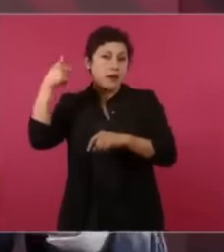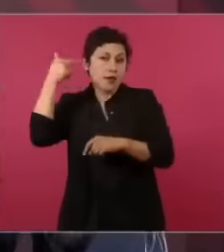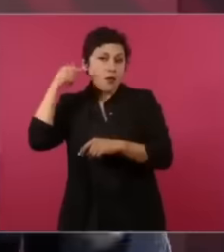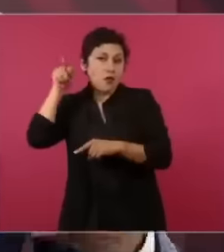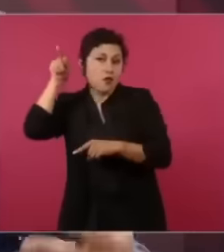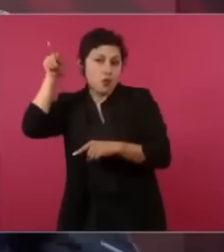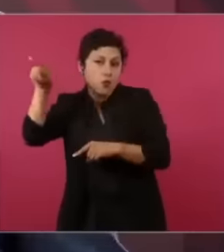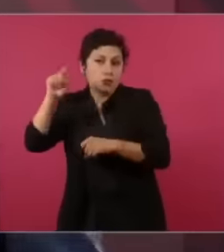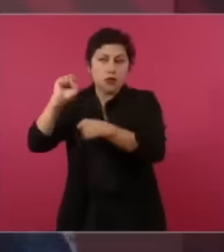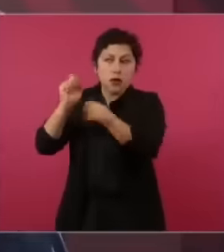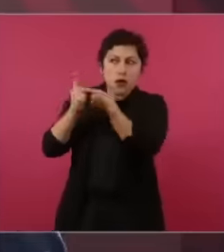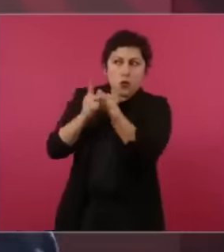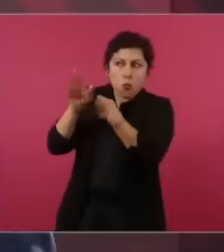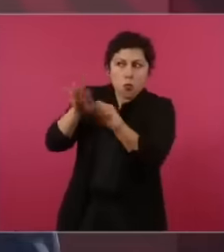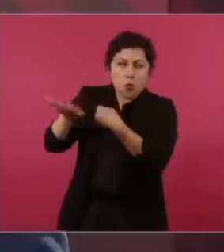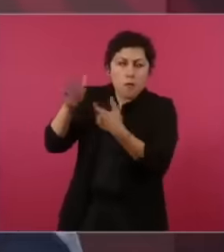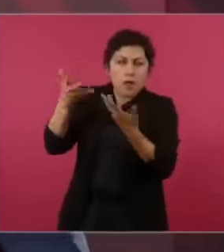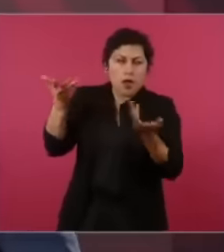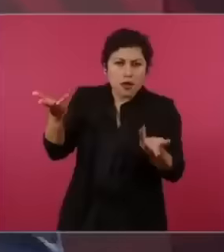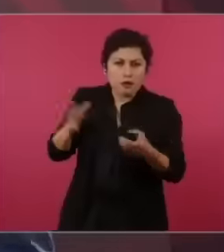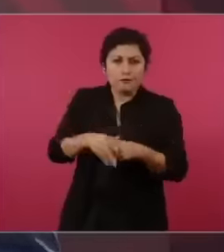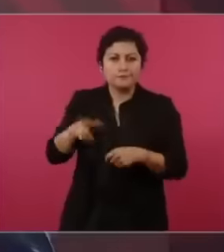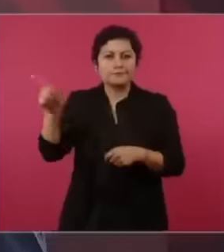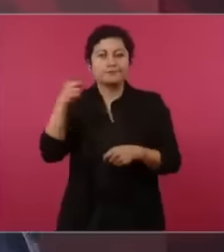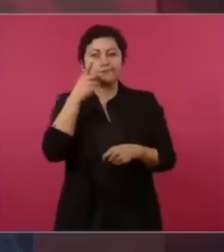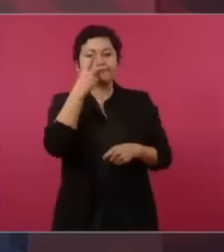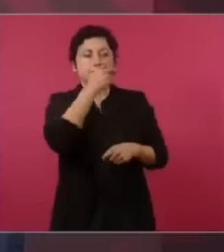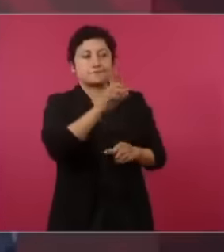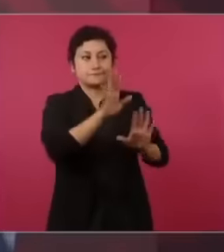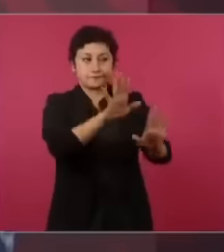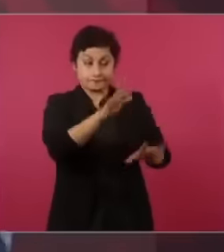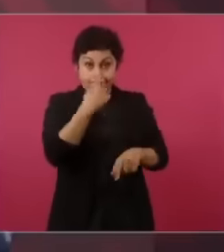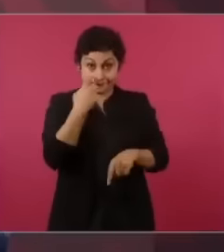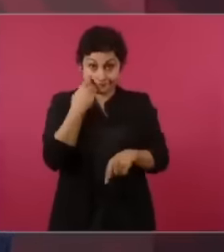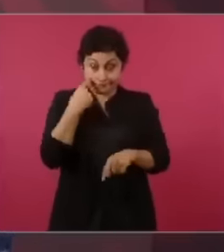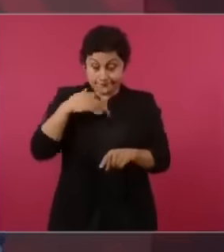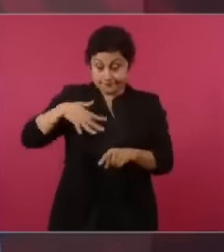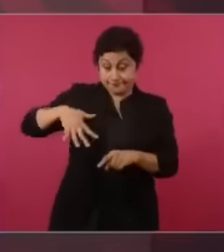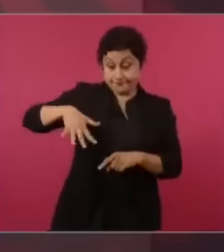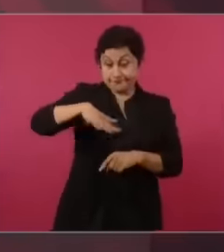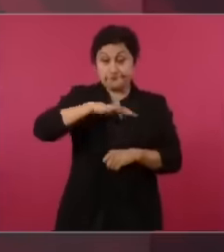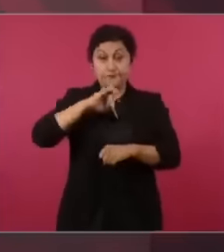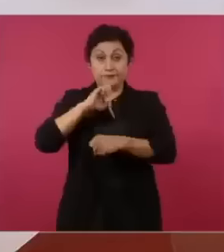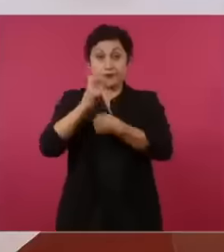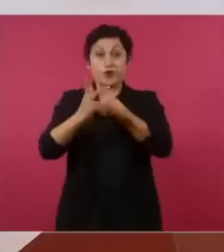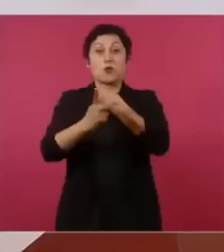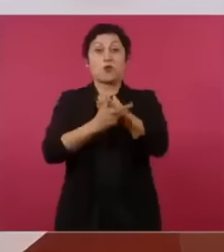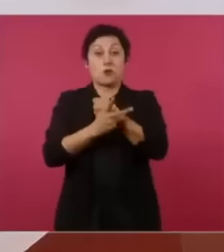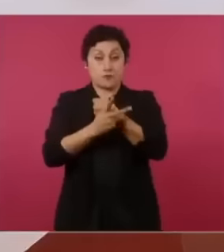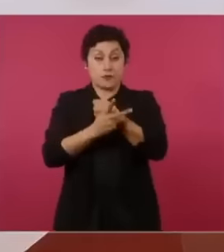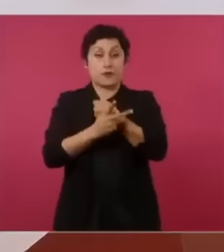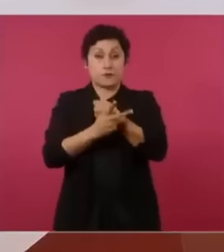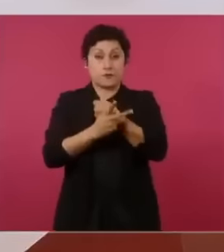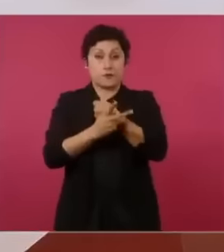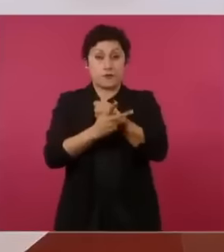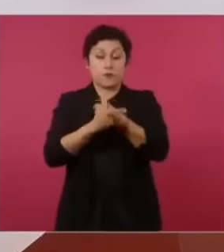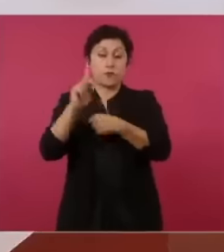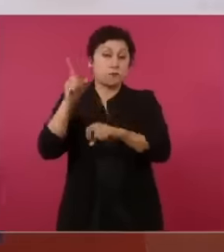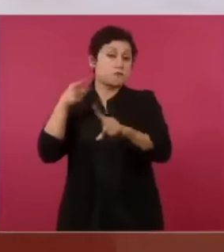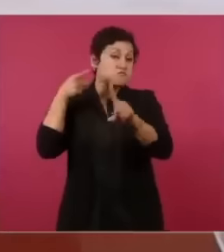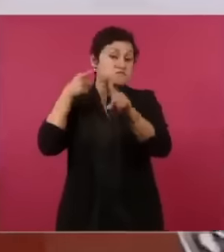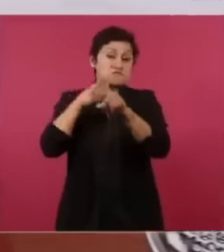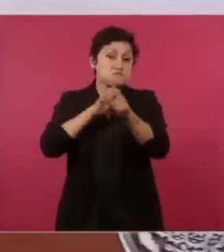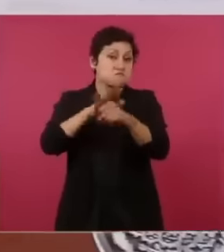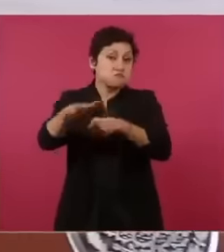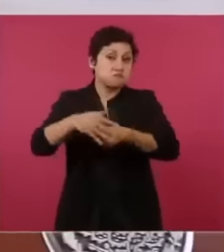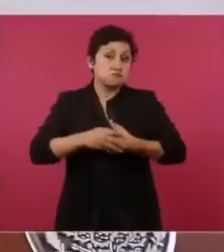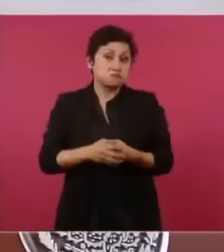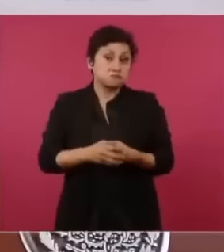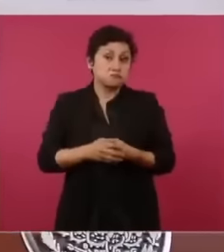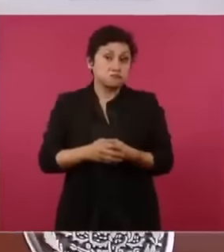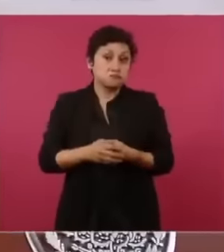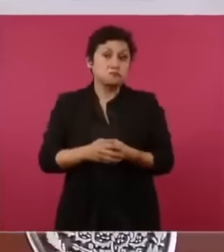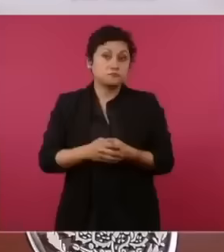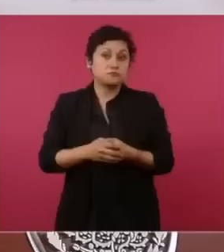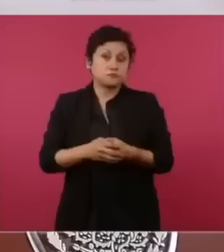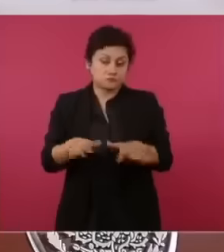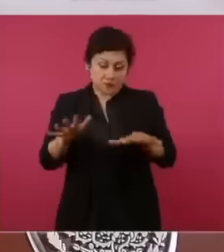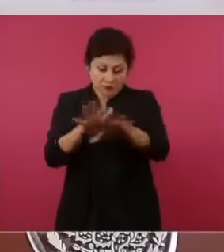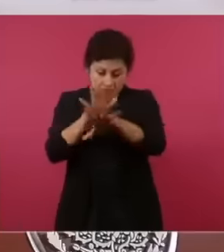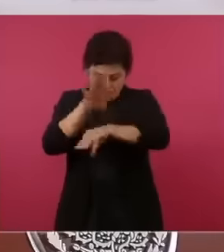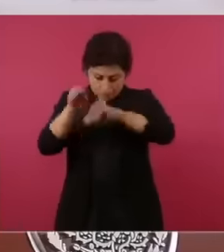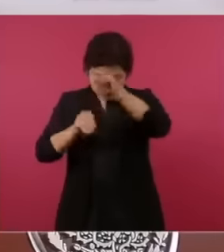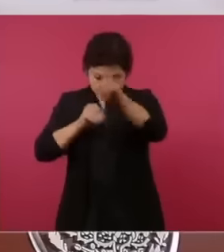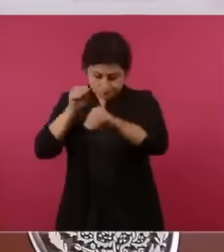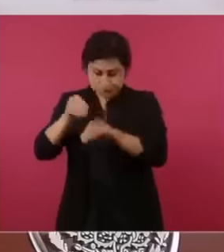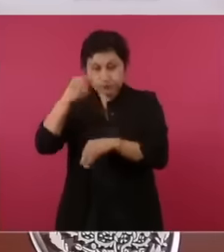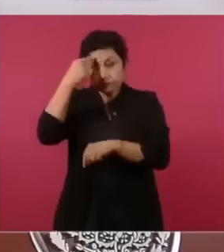is being sought is the changes so that the labor reform can be carried out. What was